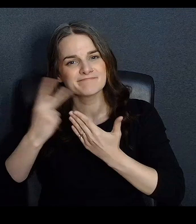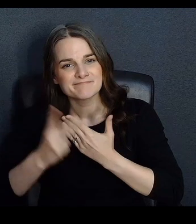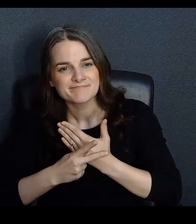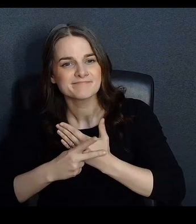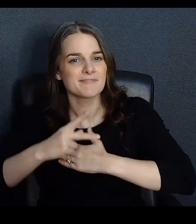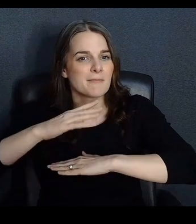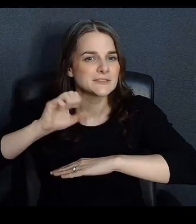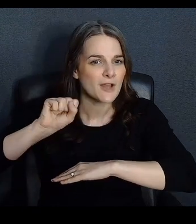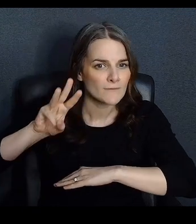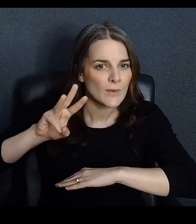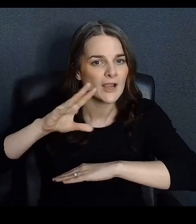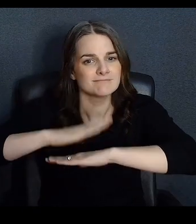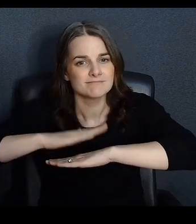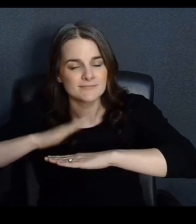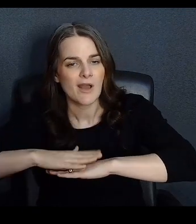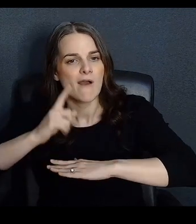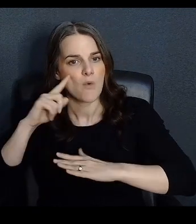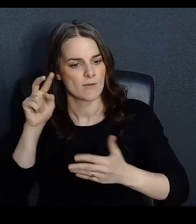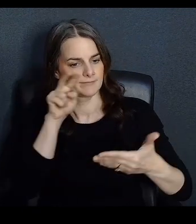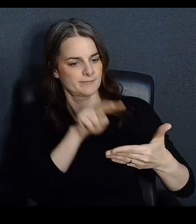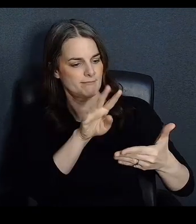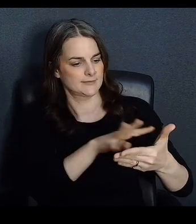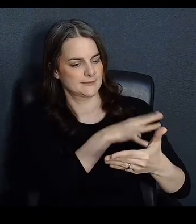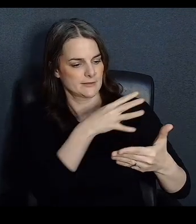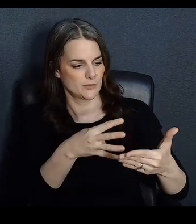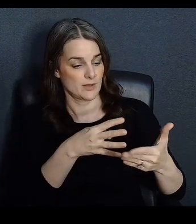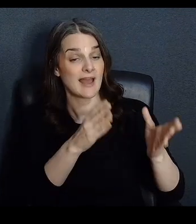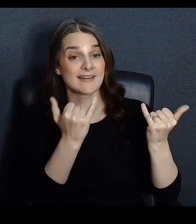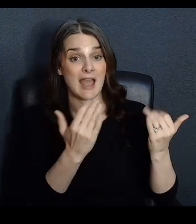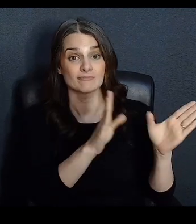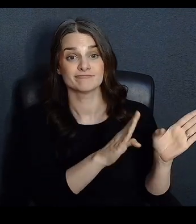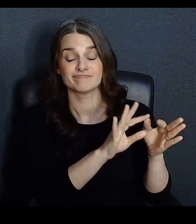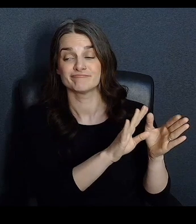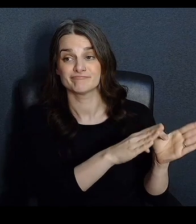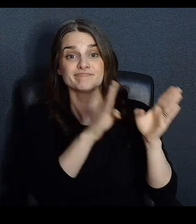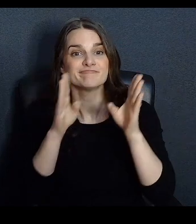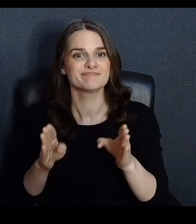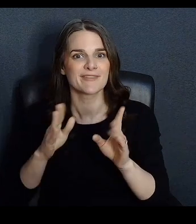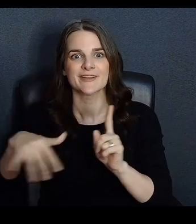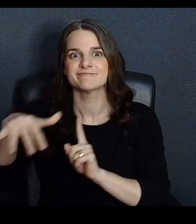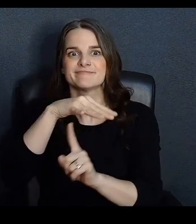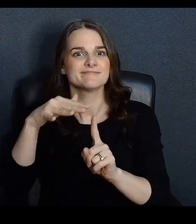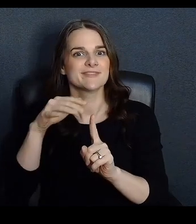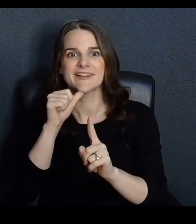And now, I want to take a step back and make some connections with other parts of our environment non-digitally.